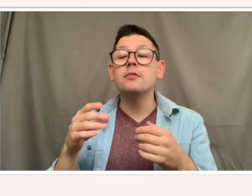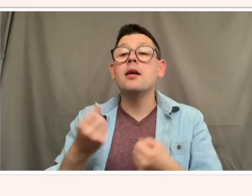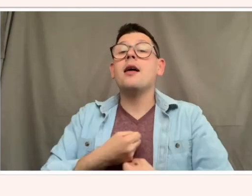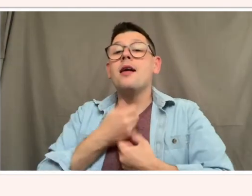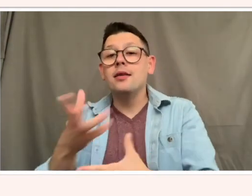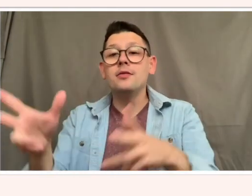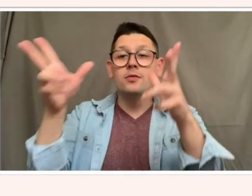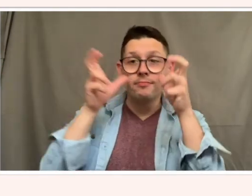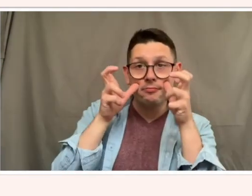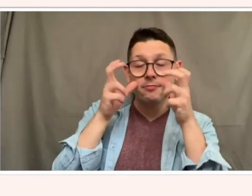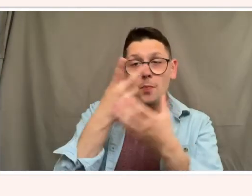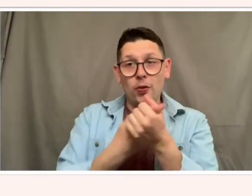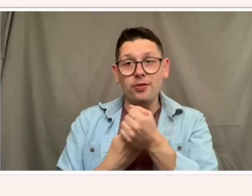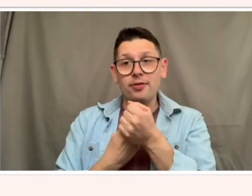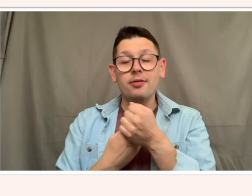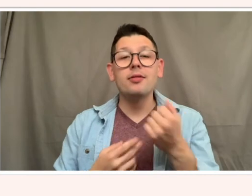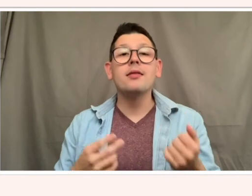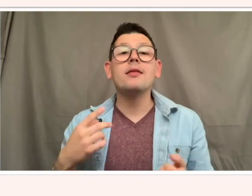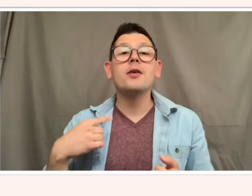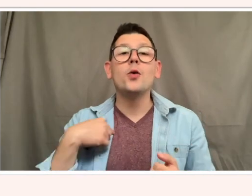It's an important time in their lives, both receptively